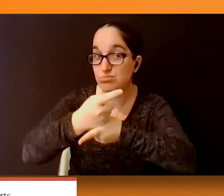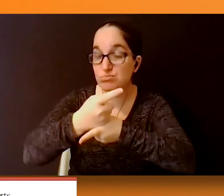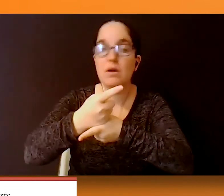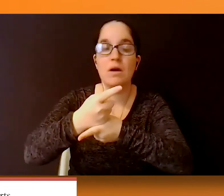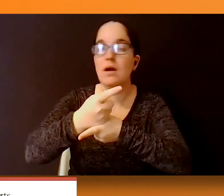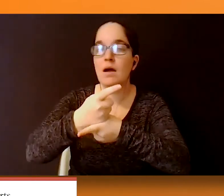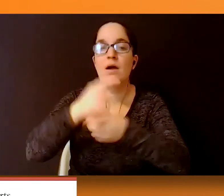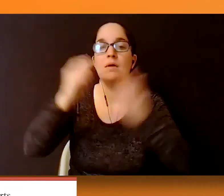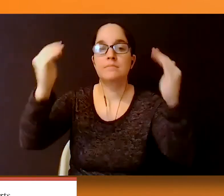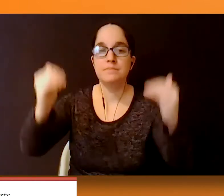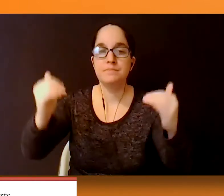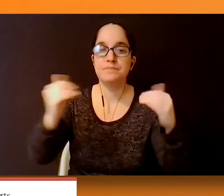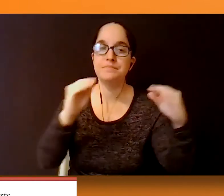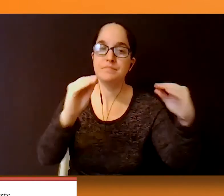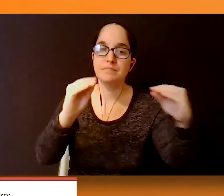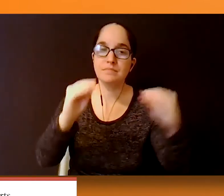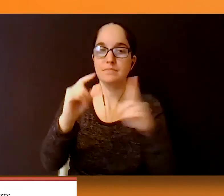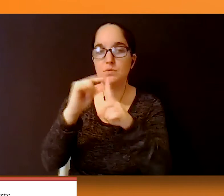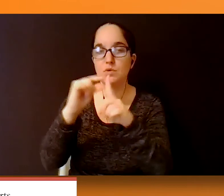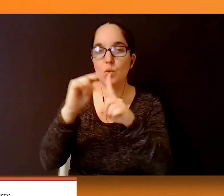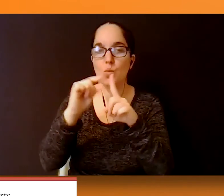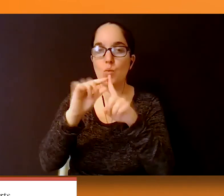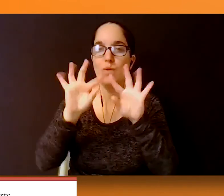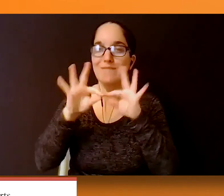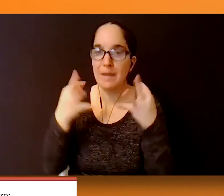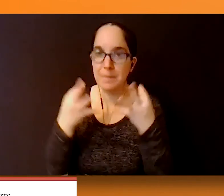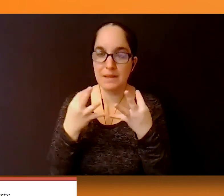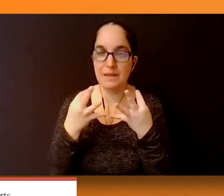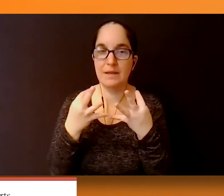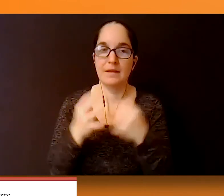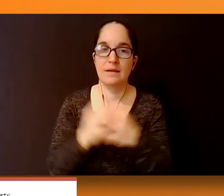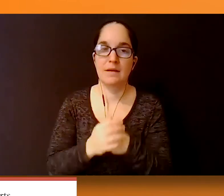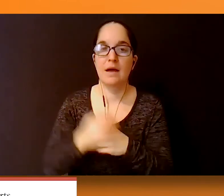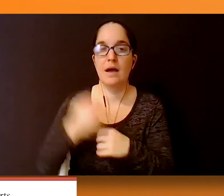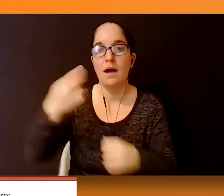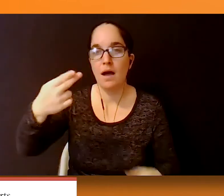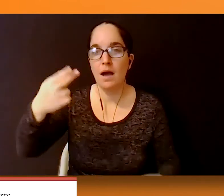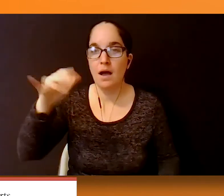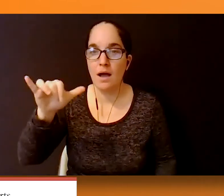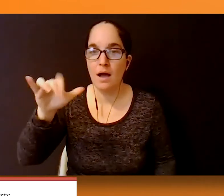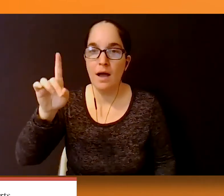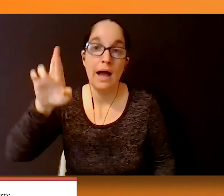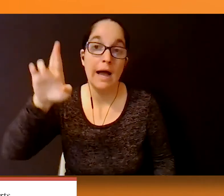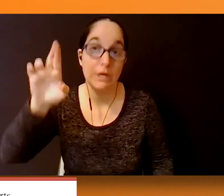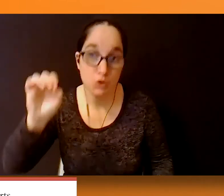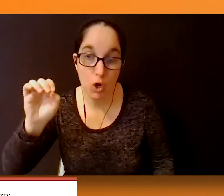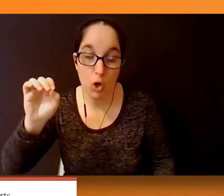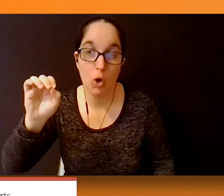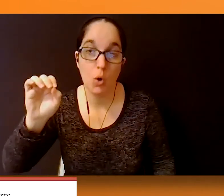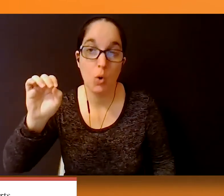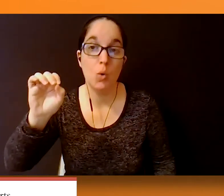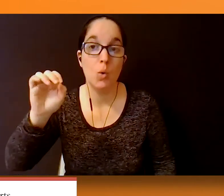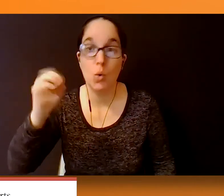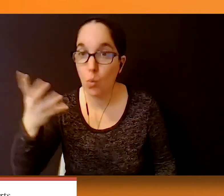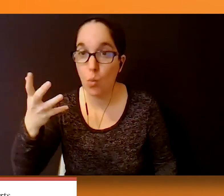And then what you can do is teach word families. So, you have "hydrophobic," "hydrophilic," and you just keep going from there. Hydro, hydro, hydro. They learn